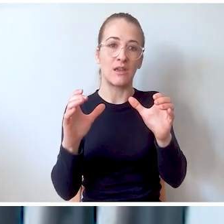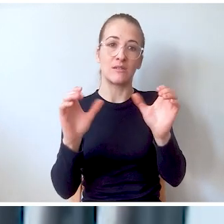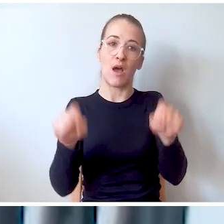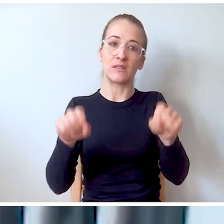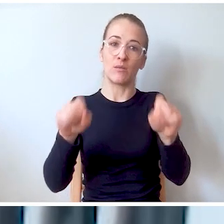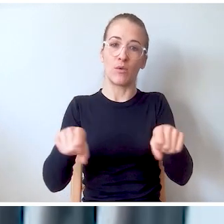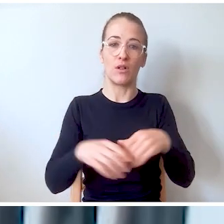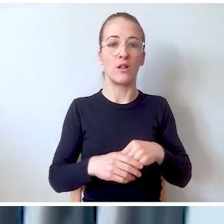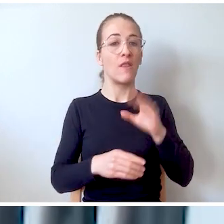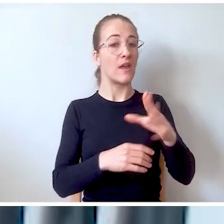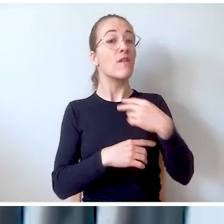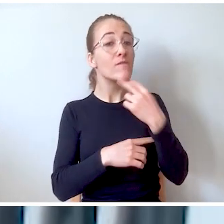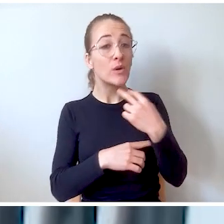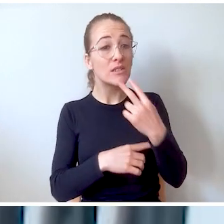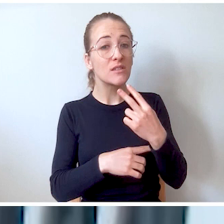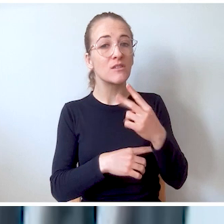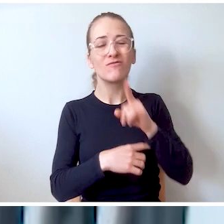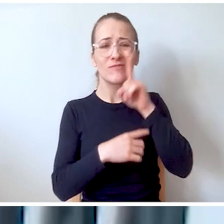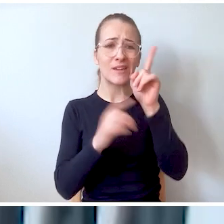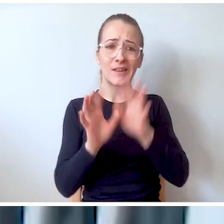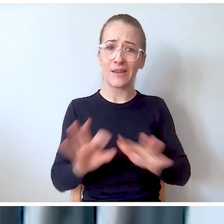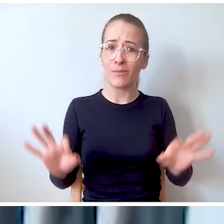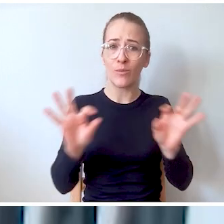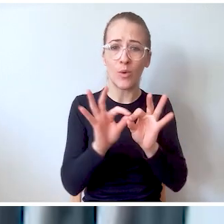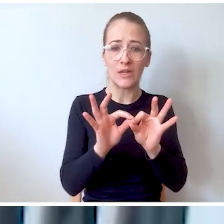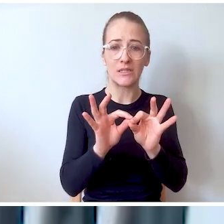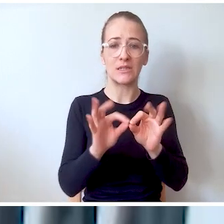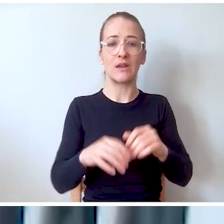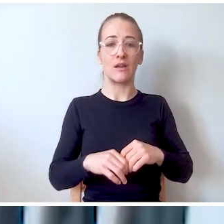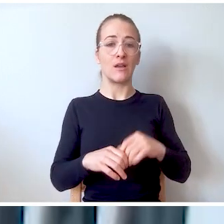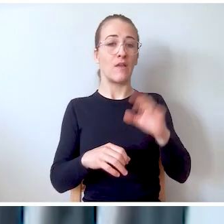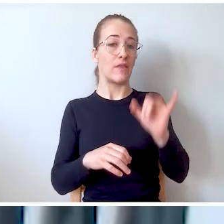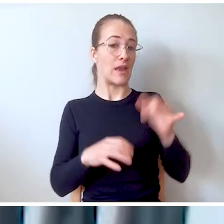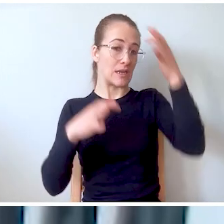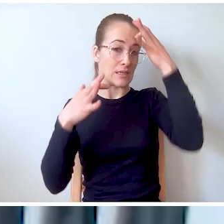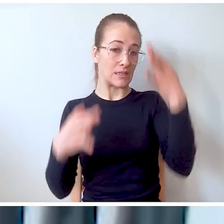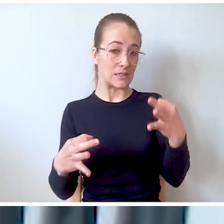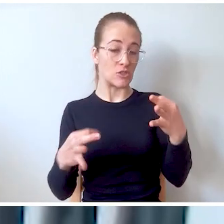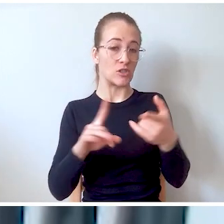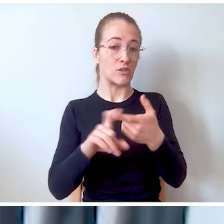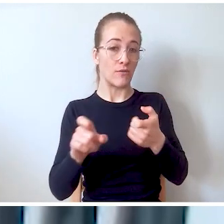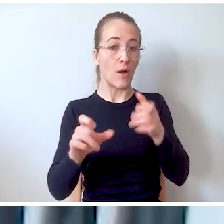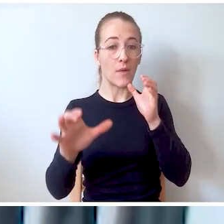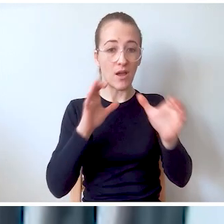That their voice is extremely important, that the decisions that come out of conversations,